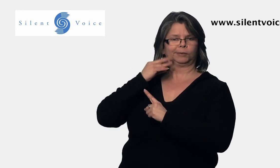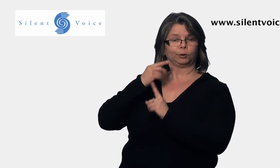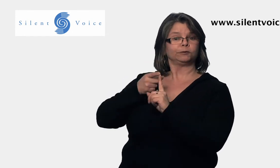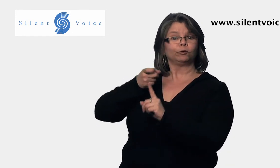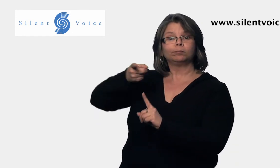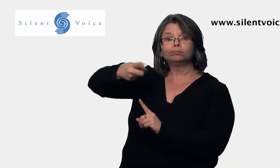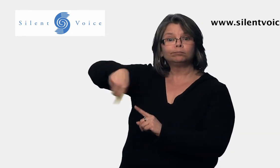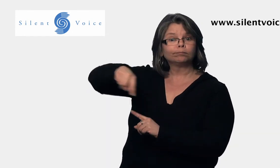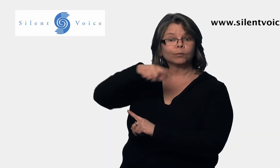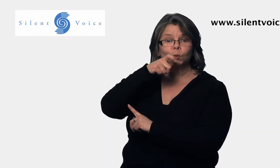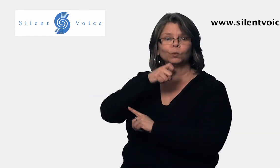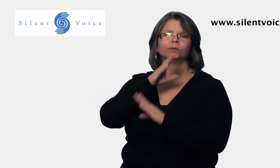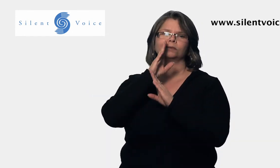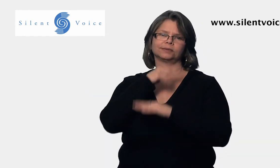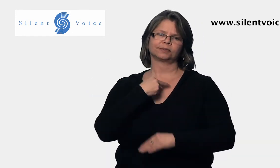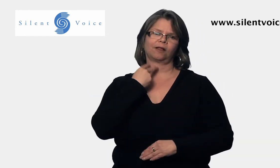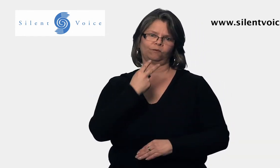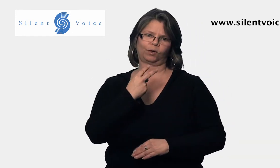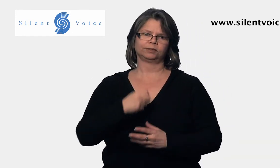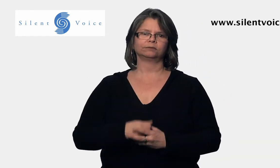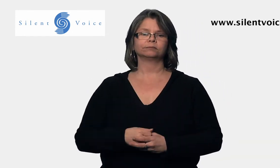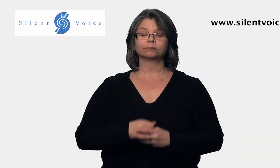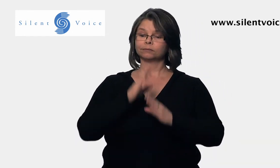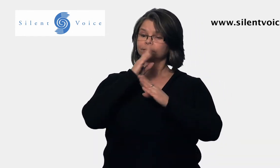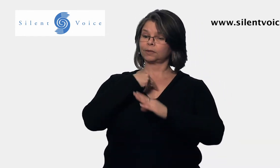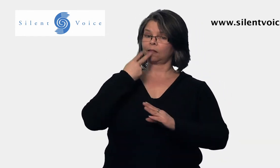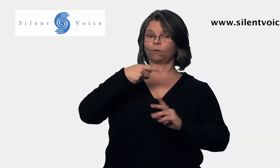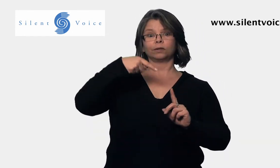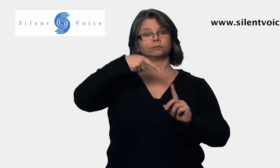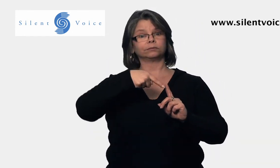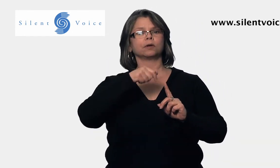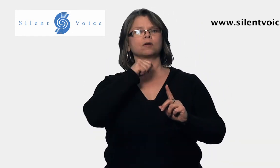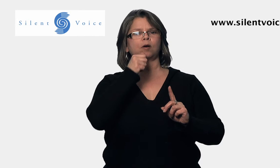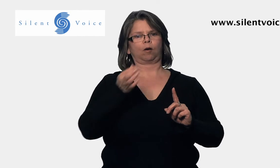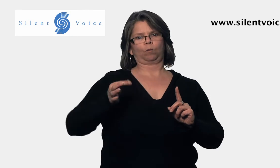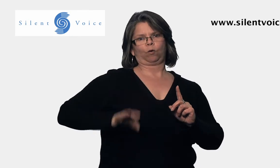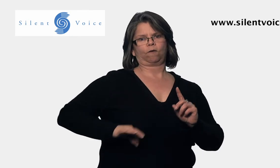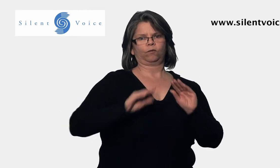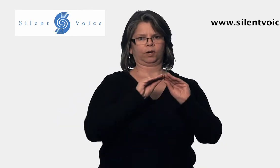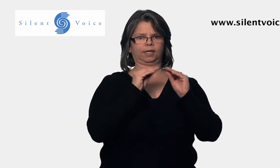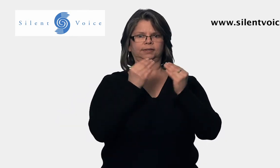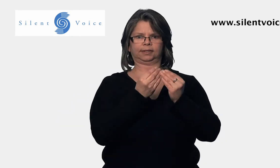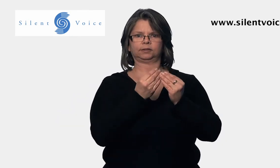from Silent Voice, a not-for-profit community-based organization